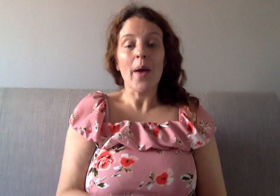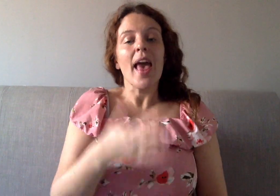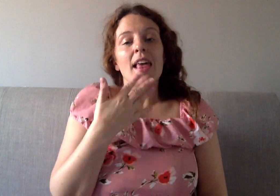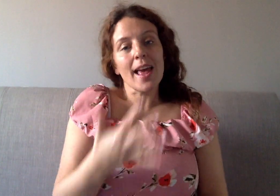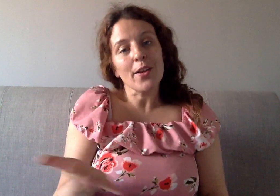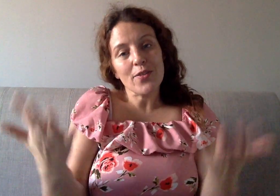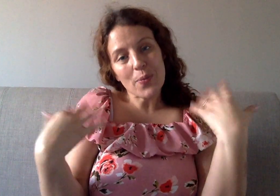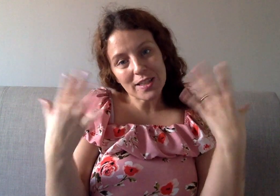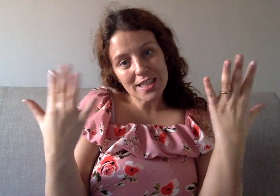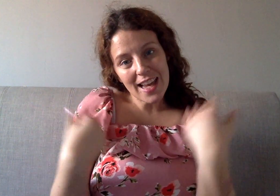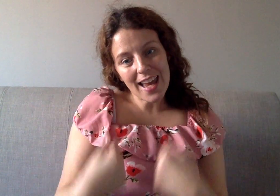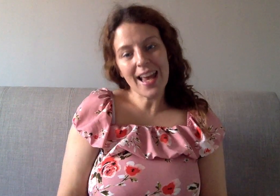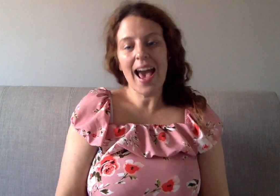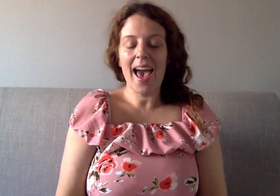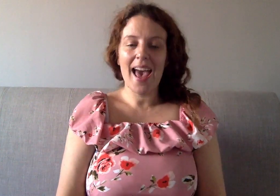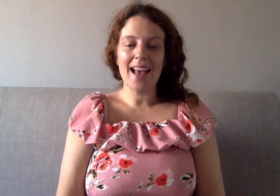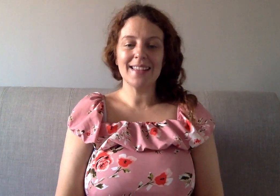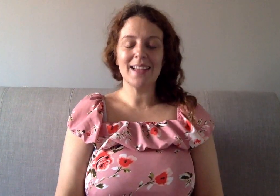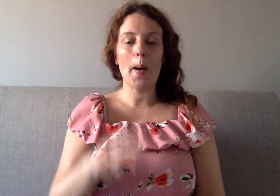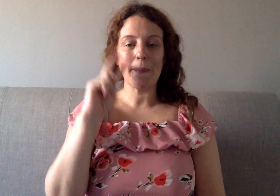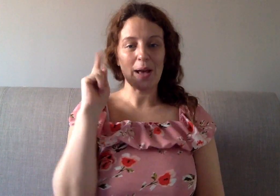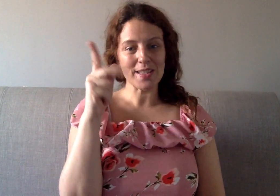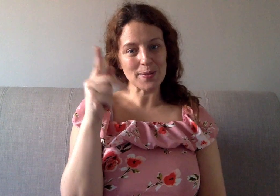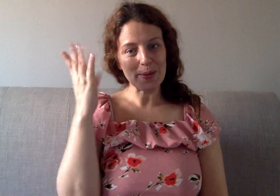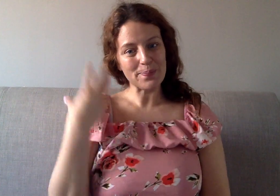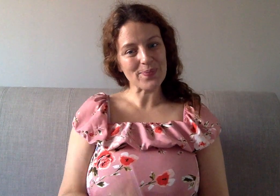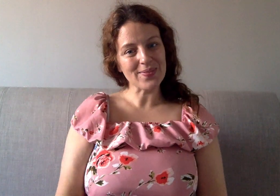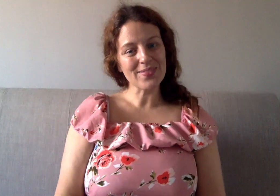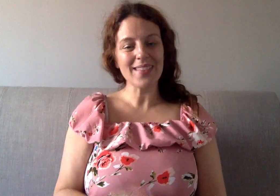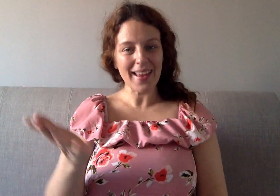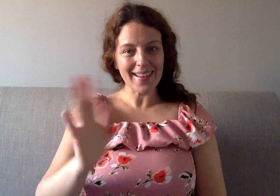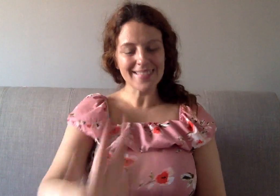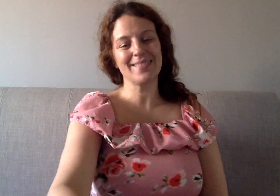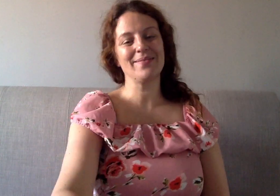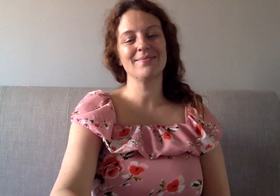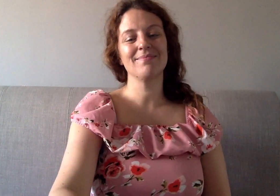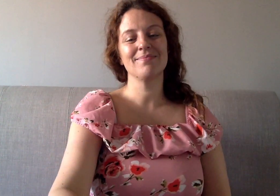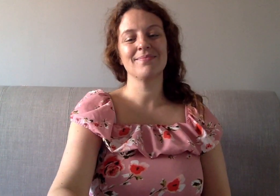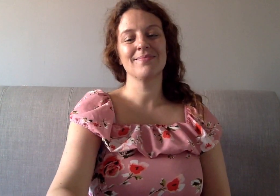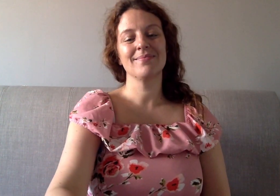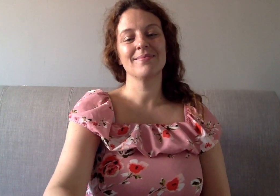Thank you for watching, I'll see you soon. Bye.